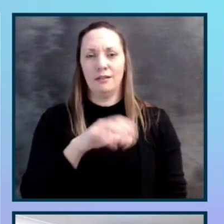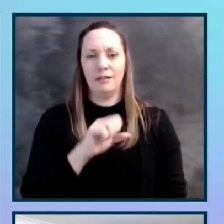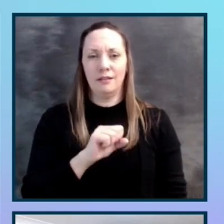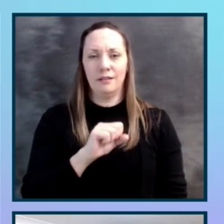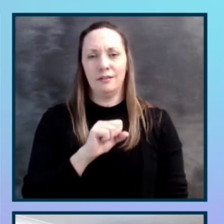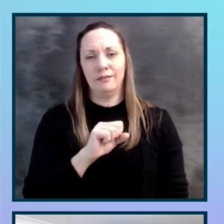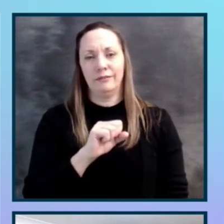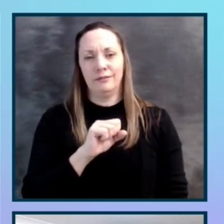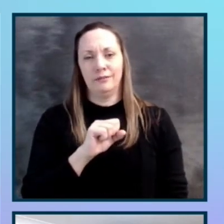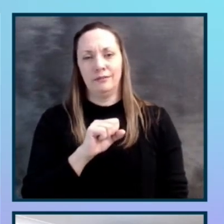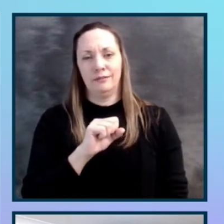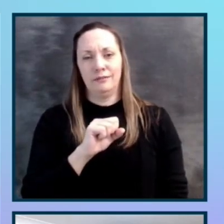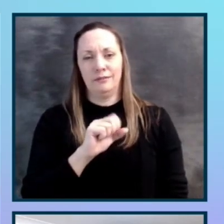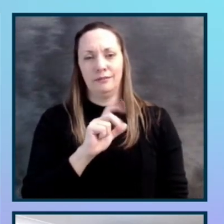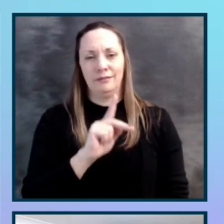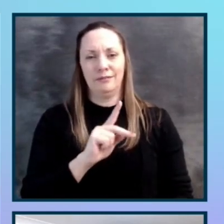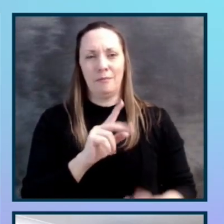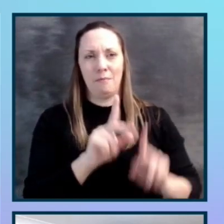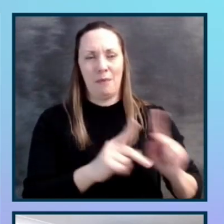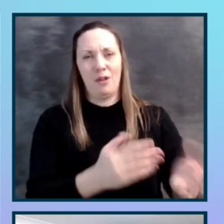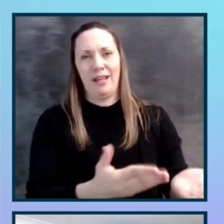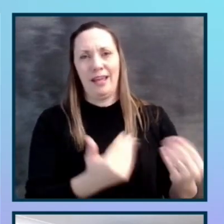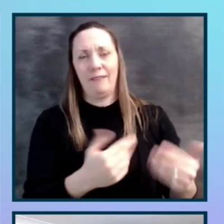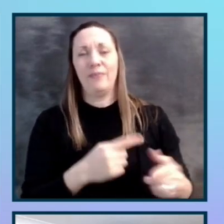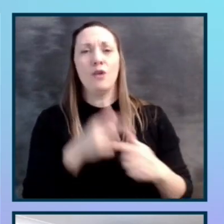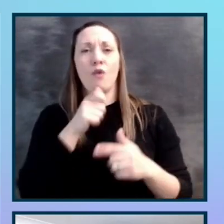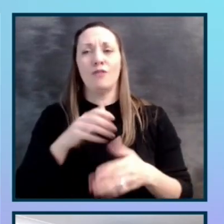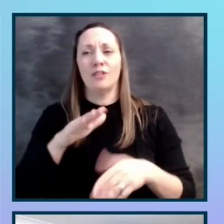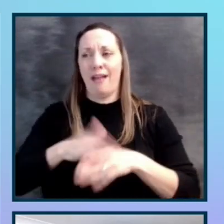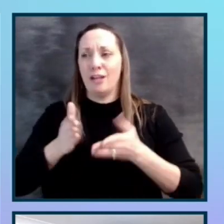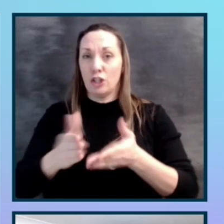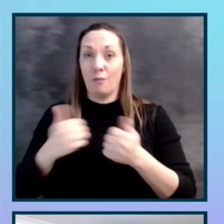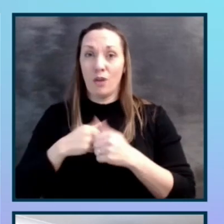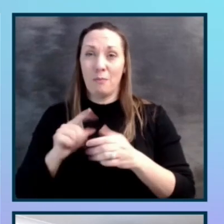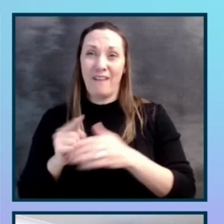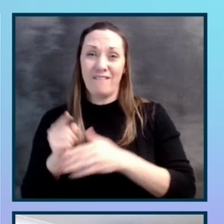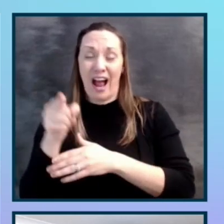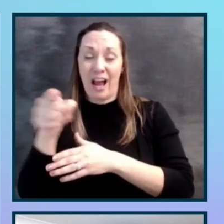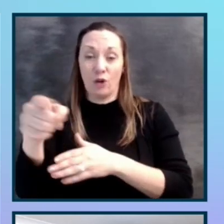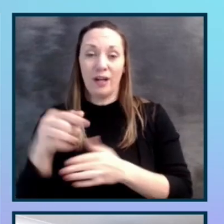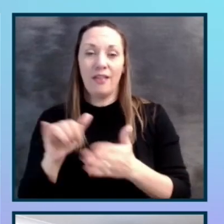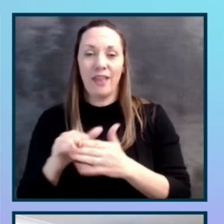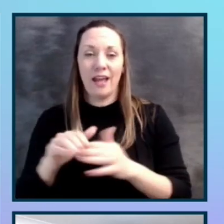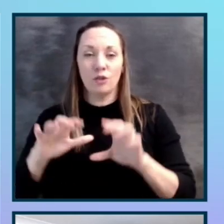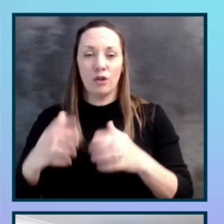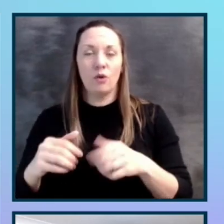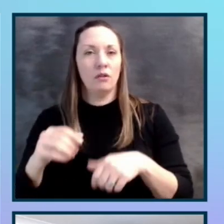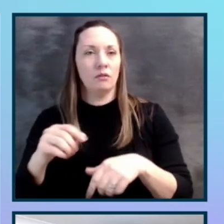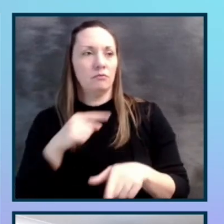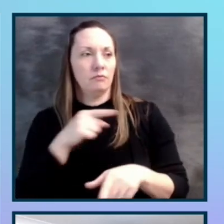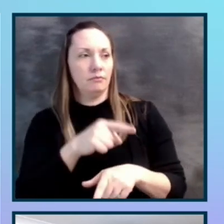is at the time are on the ship firing marker shots. You know, that's where the crew on the beach are gonna look to find,